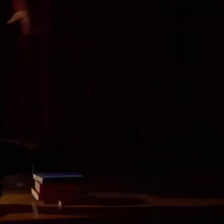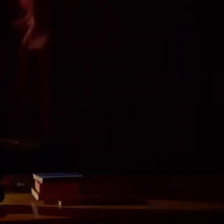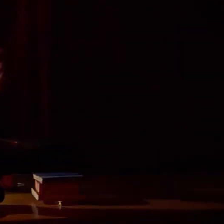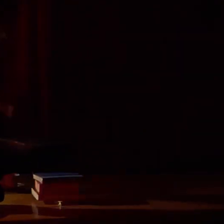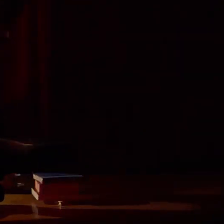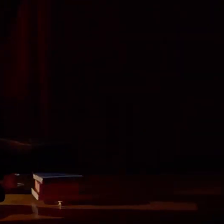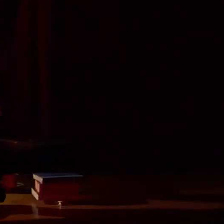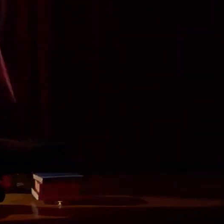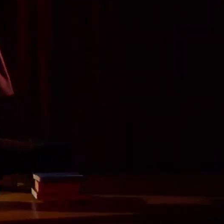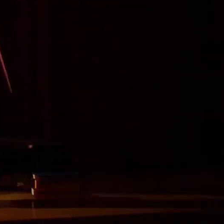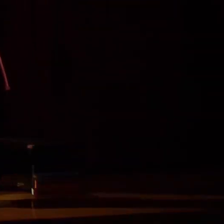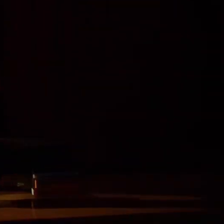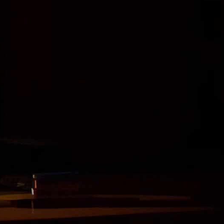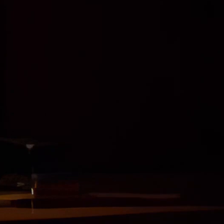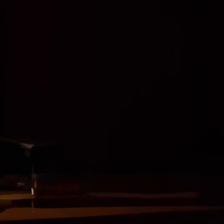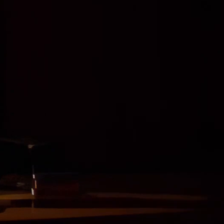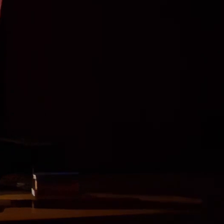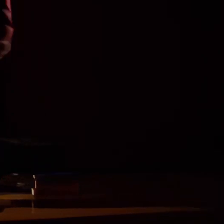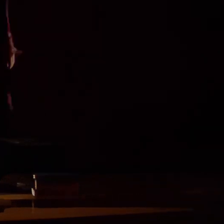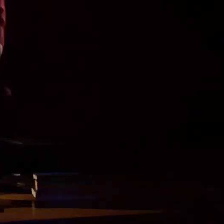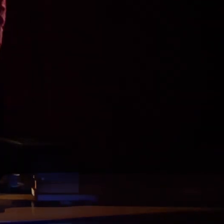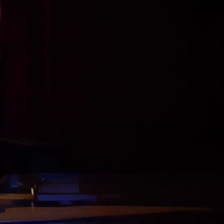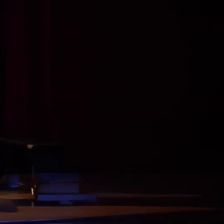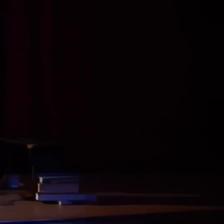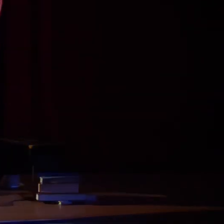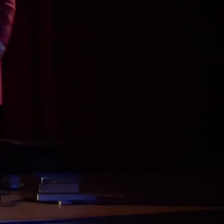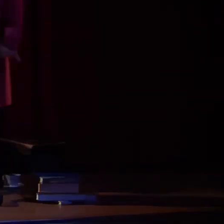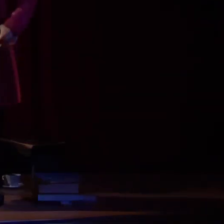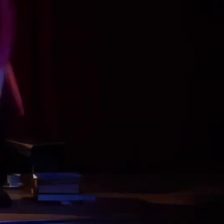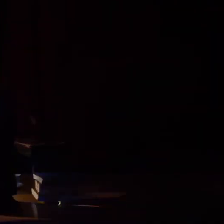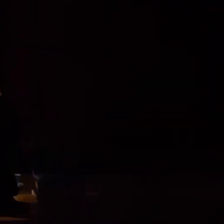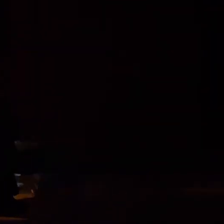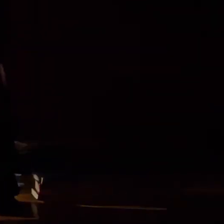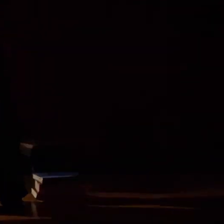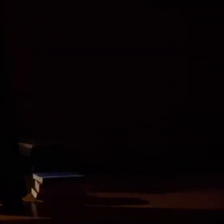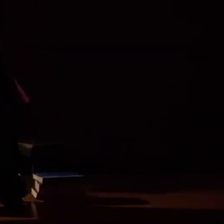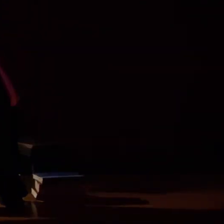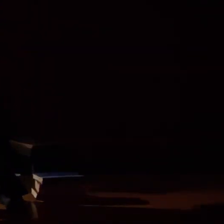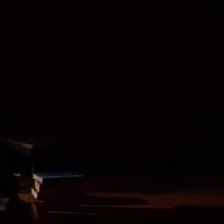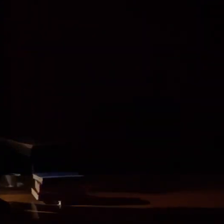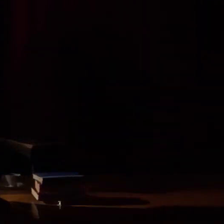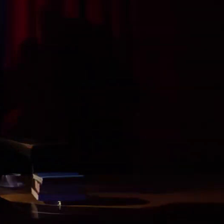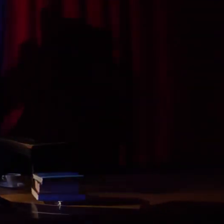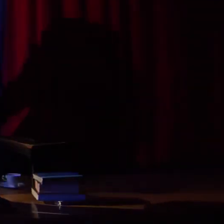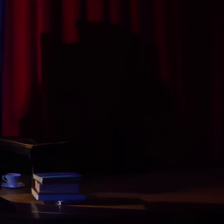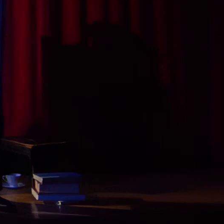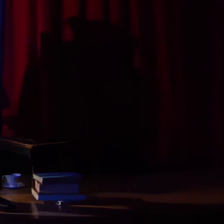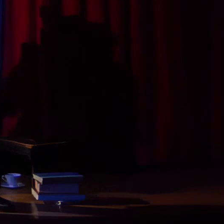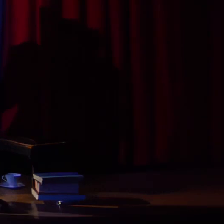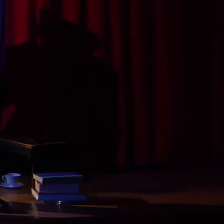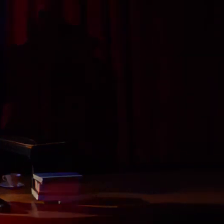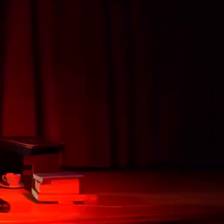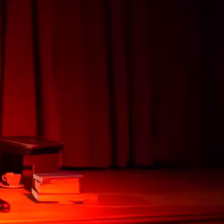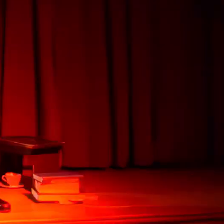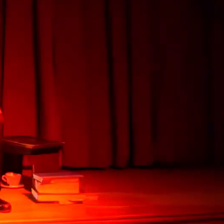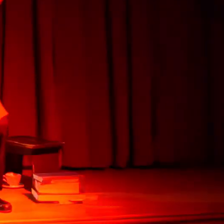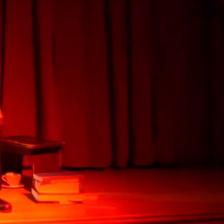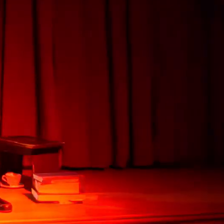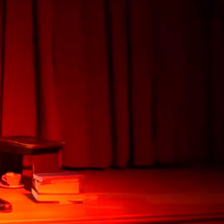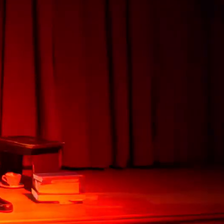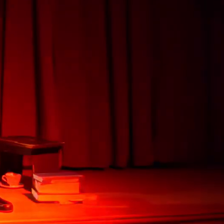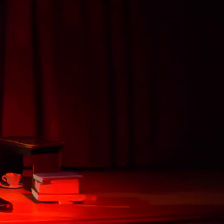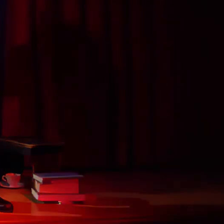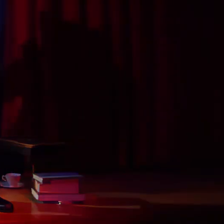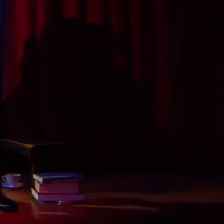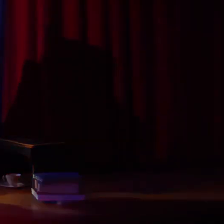(heart beating)